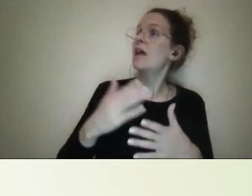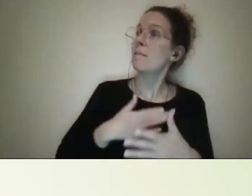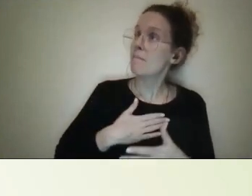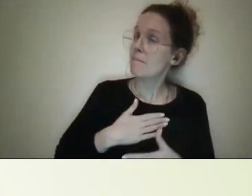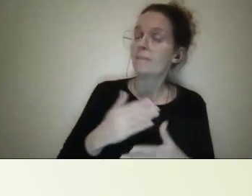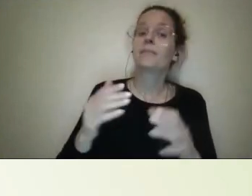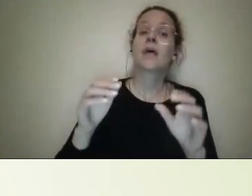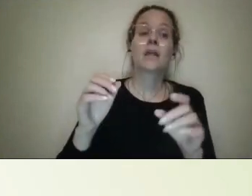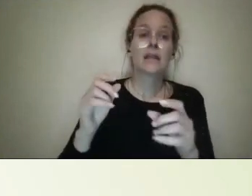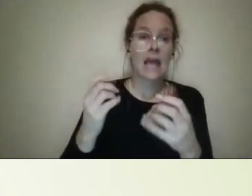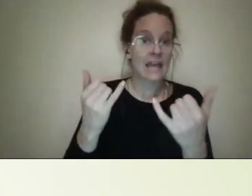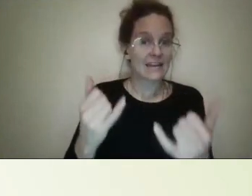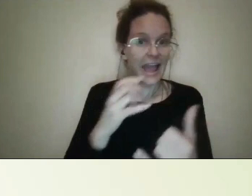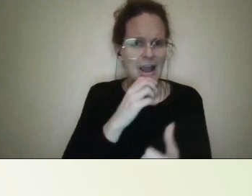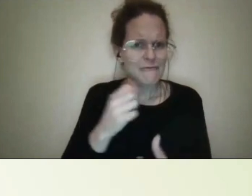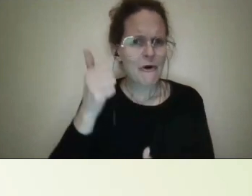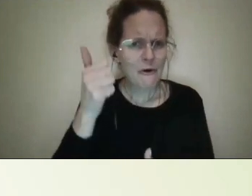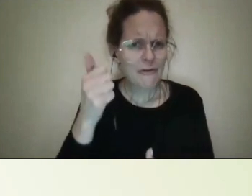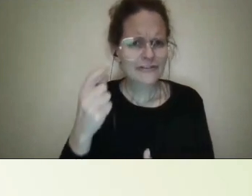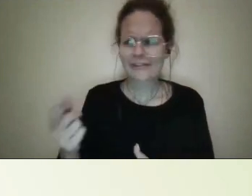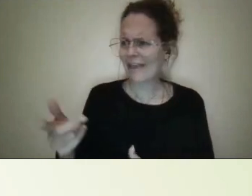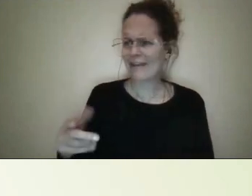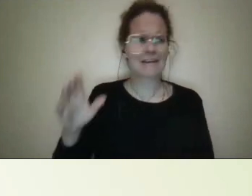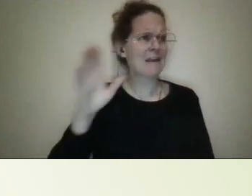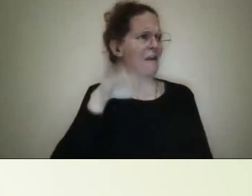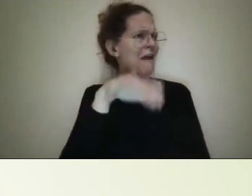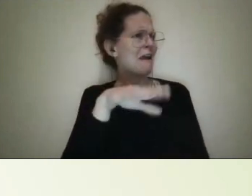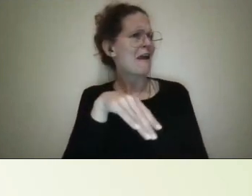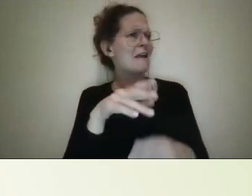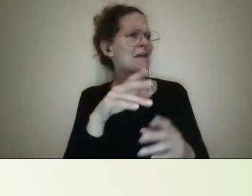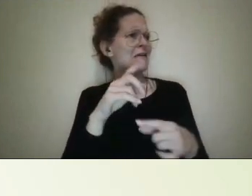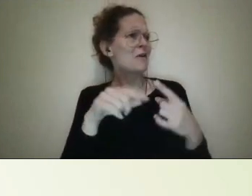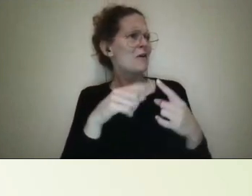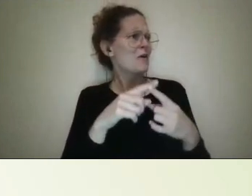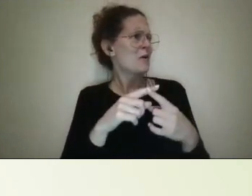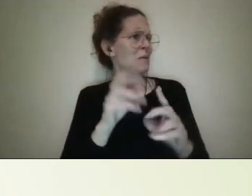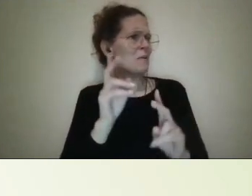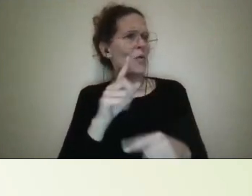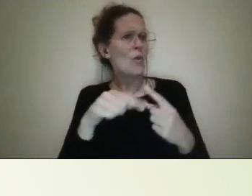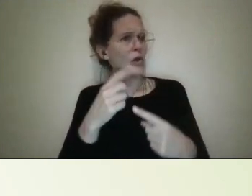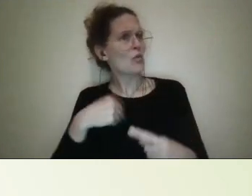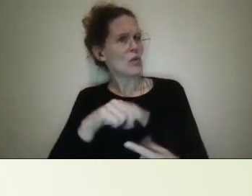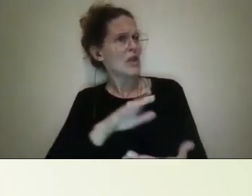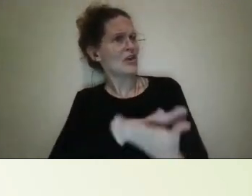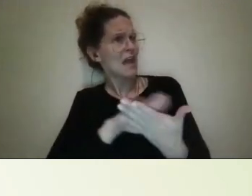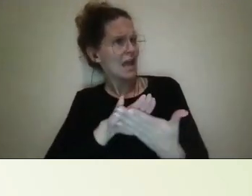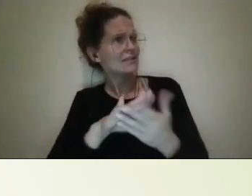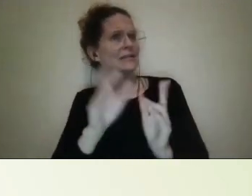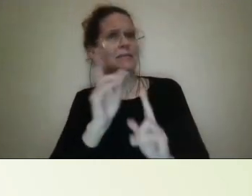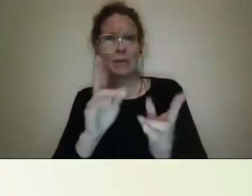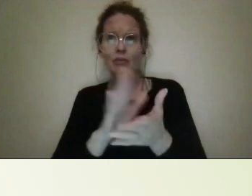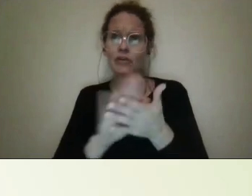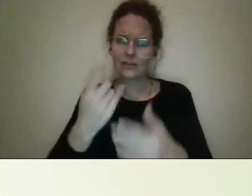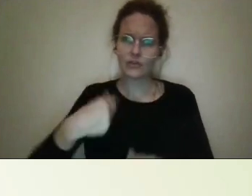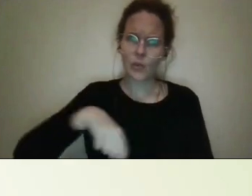about that. "Hey, people always just nice when we are nice to them." Exactly! Kindness, right?